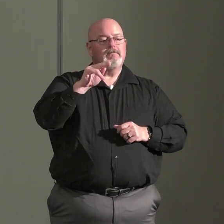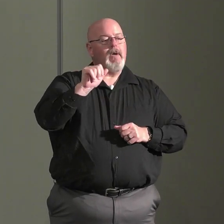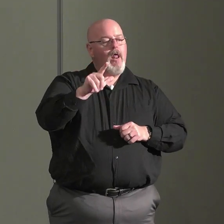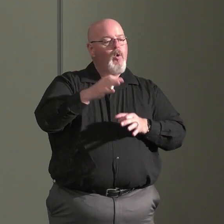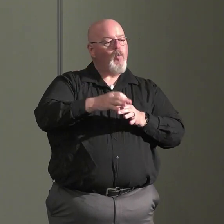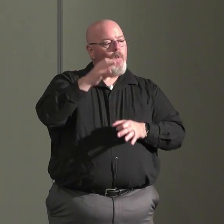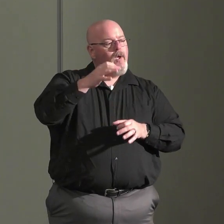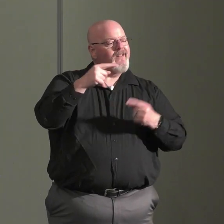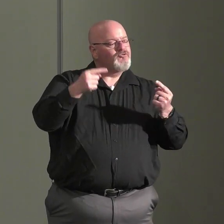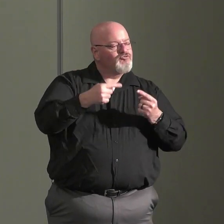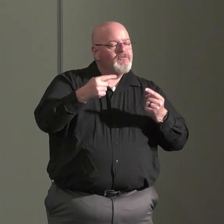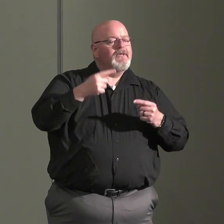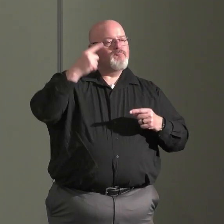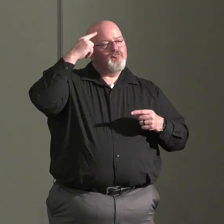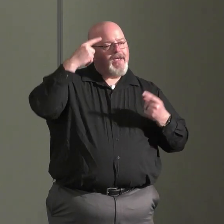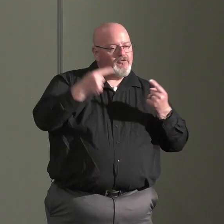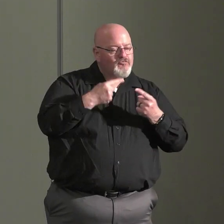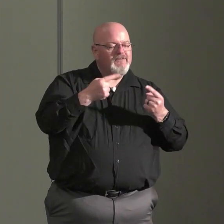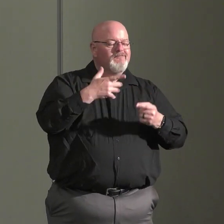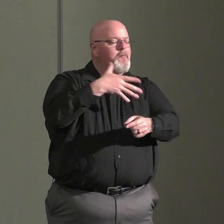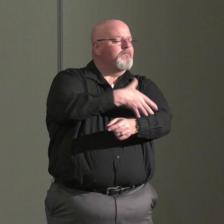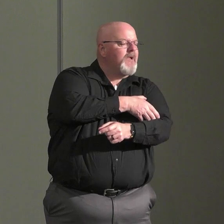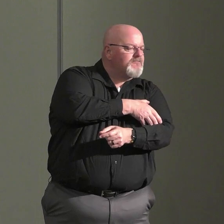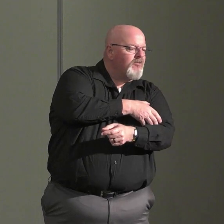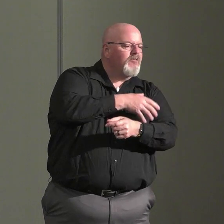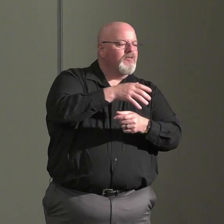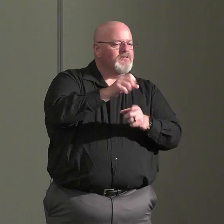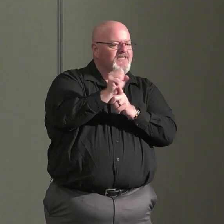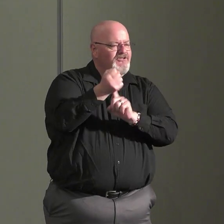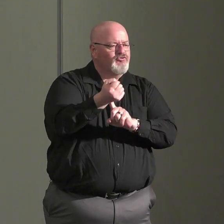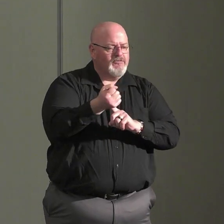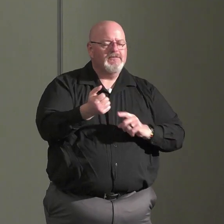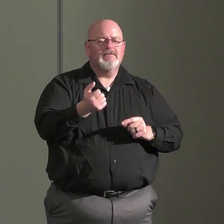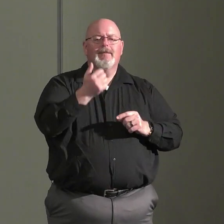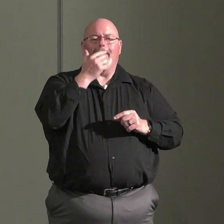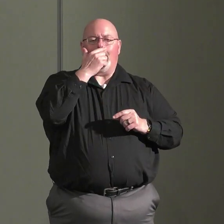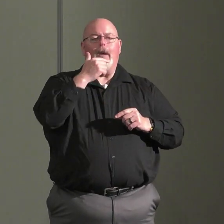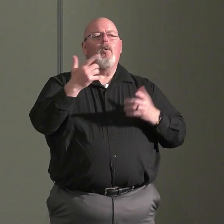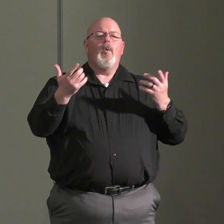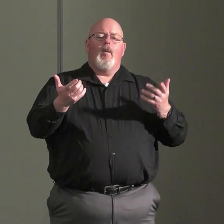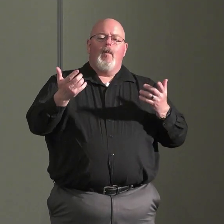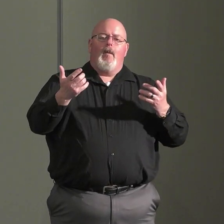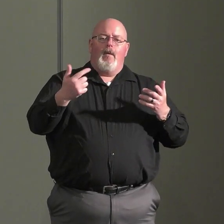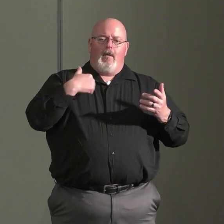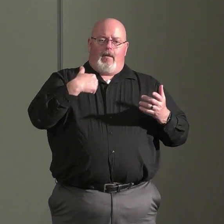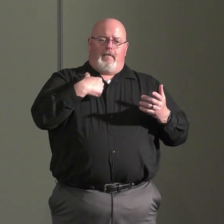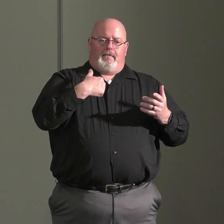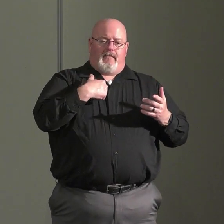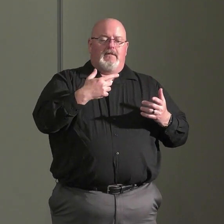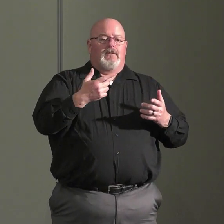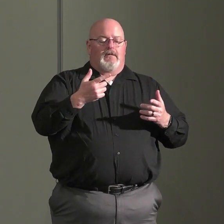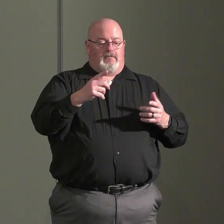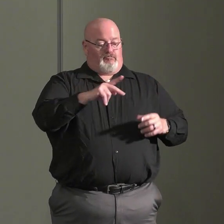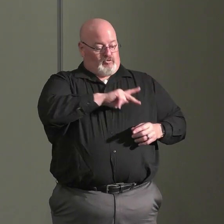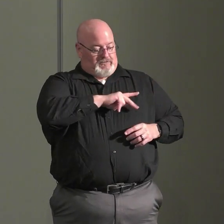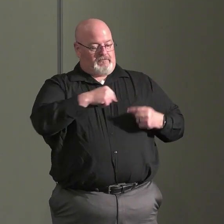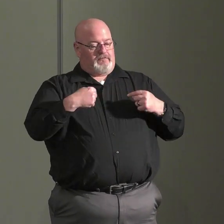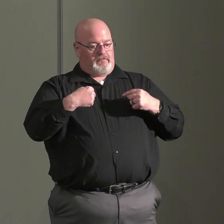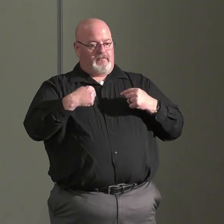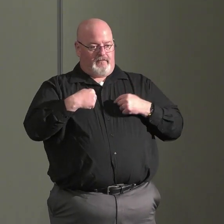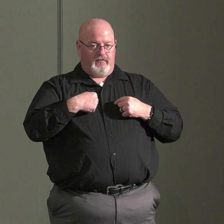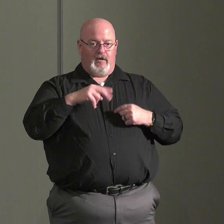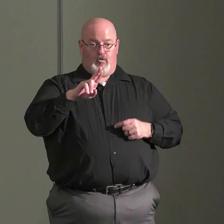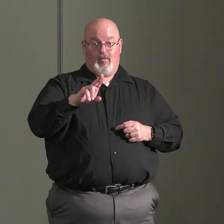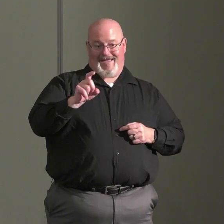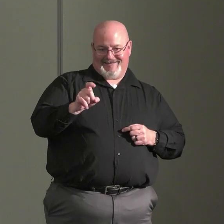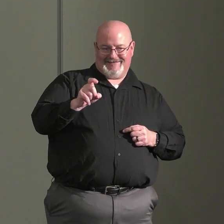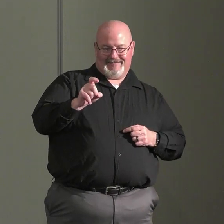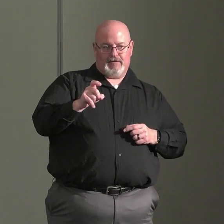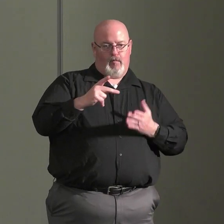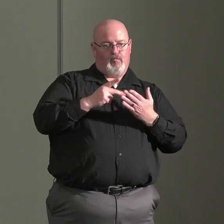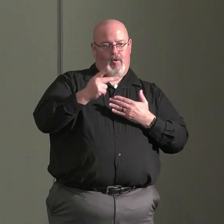injuries and neuro muscular conditions. So I personally Am I UX Program Manager